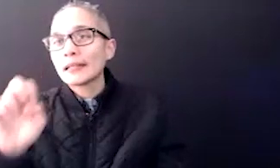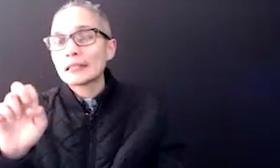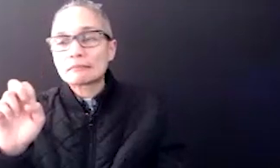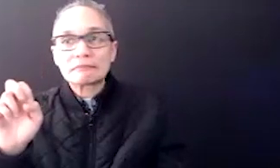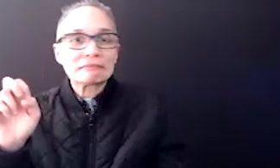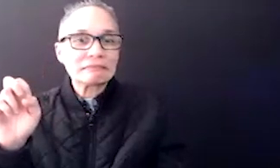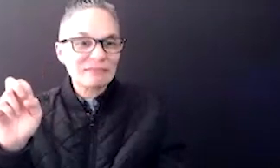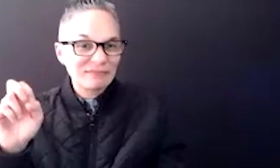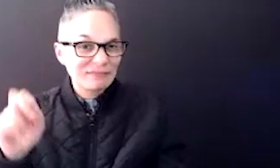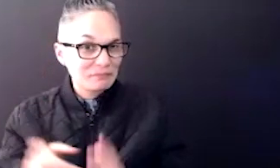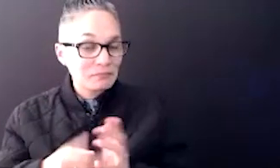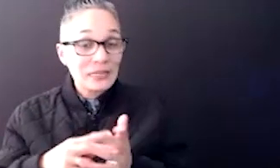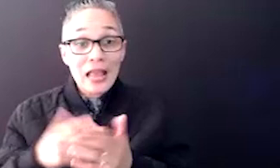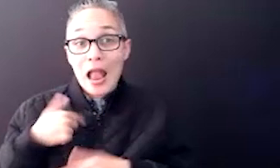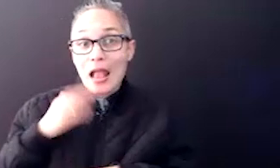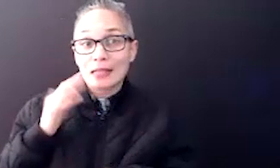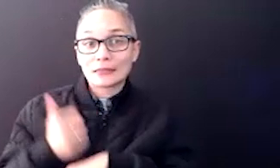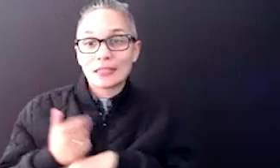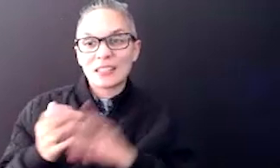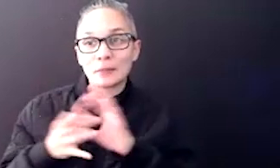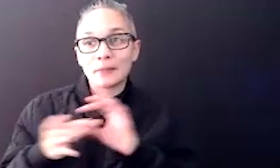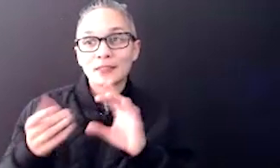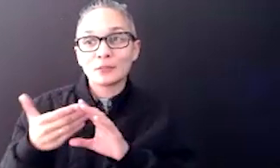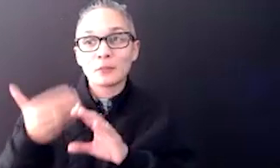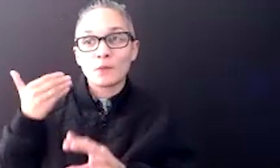You mean like setting up the messages prior to the semester, having them